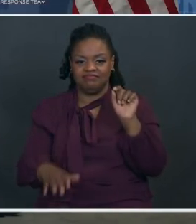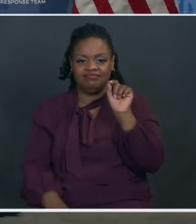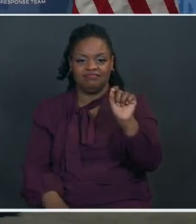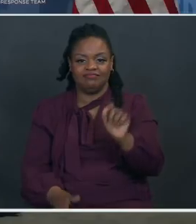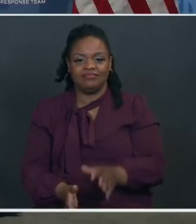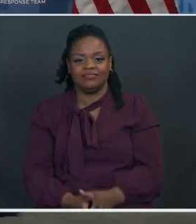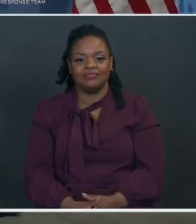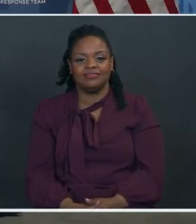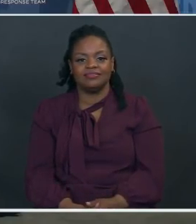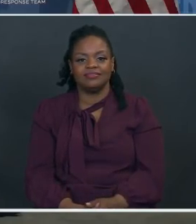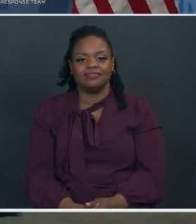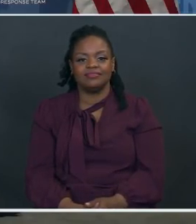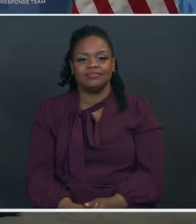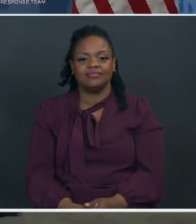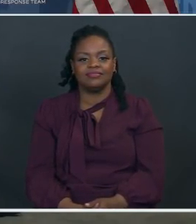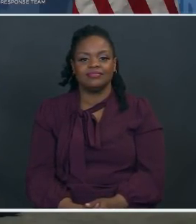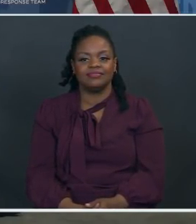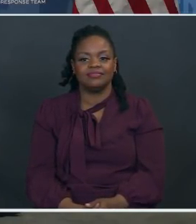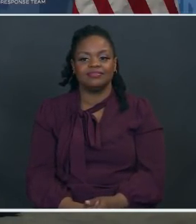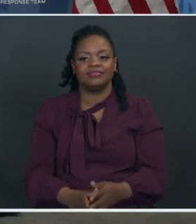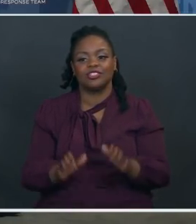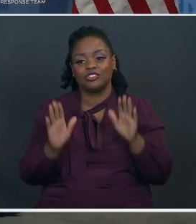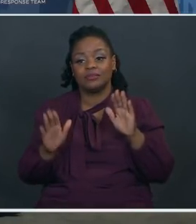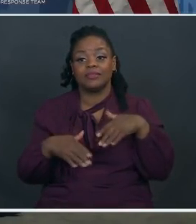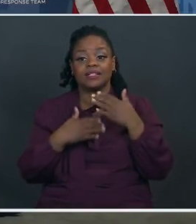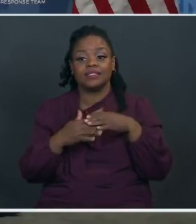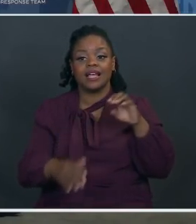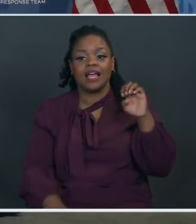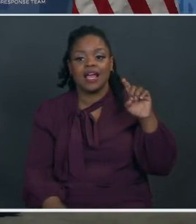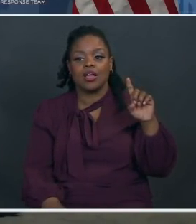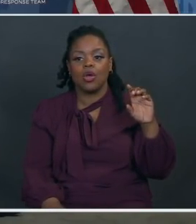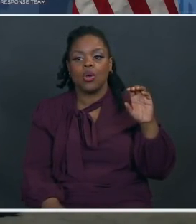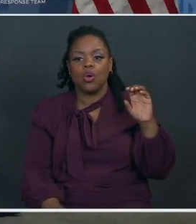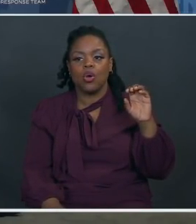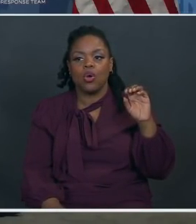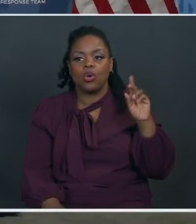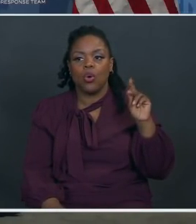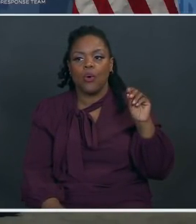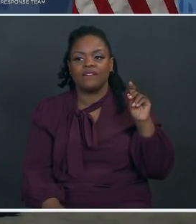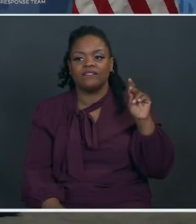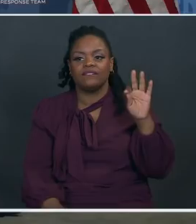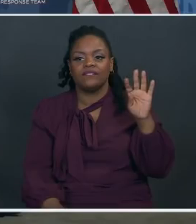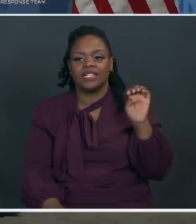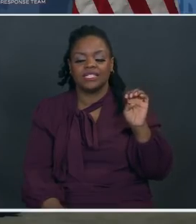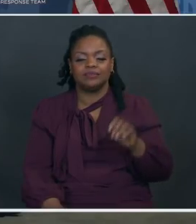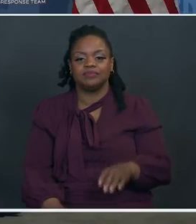Male Speaker: Great, let's go next to Ed O'Keefe at CBS News. The Press: Thank you all for doing this.